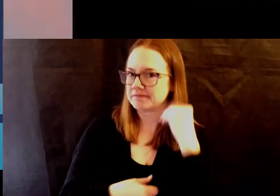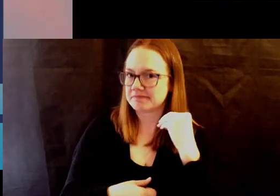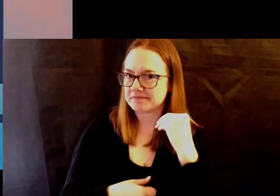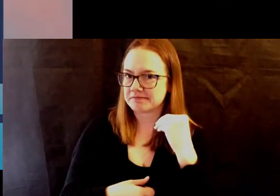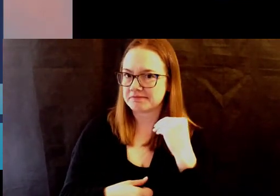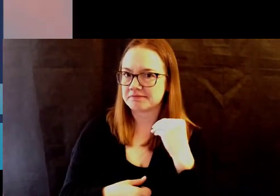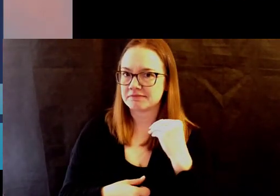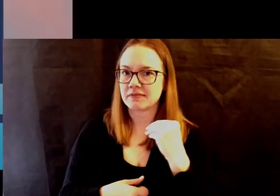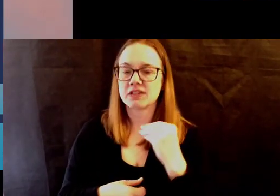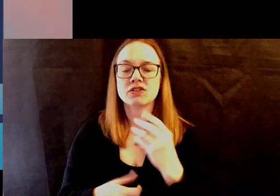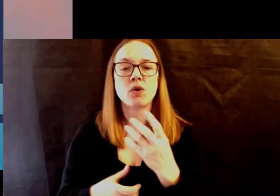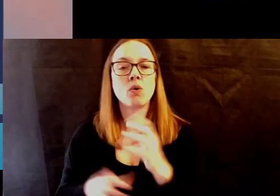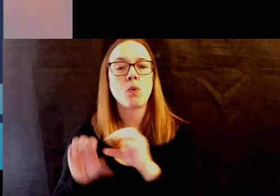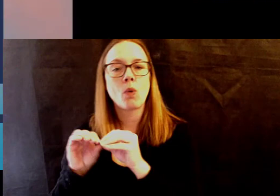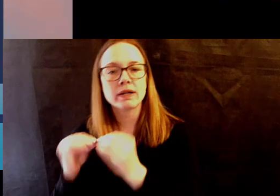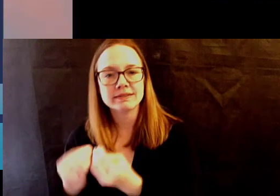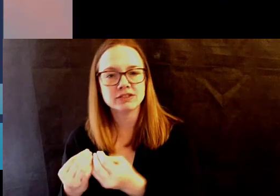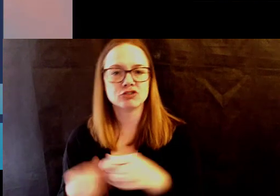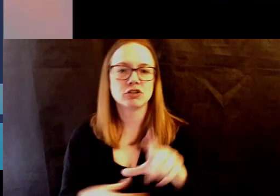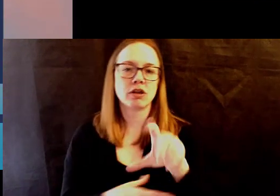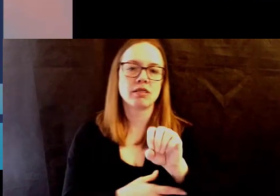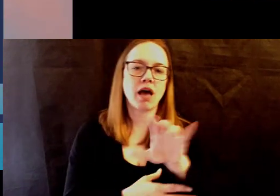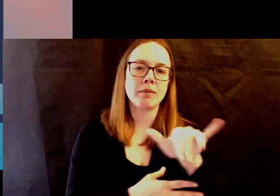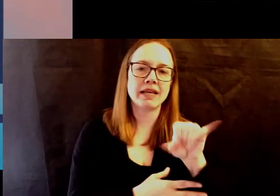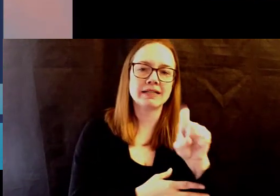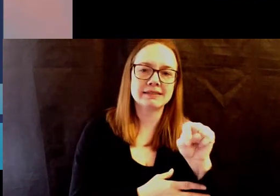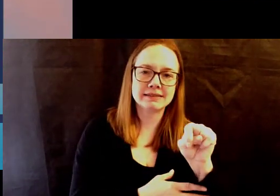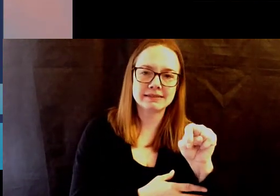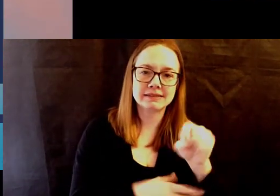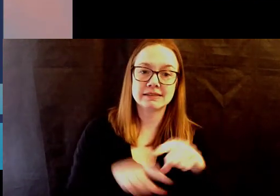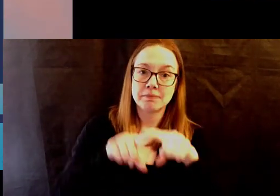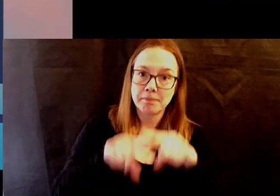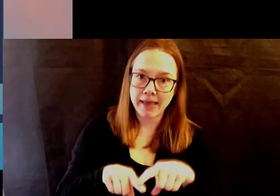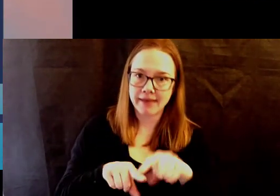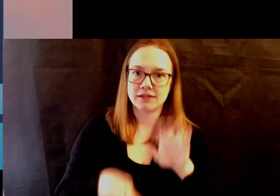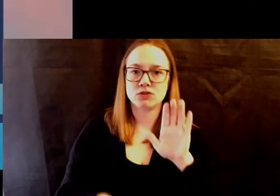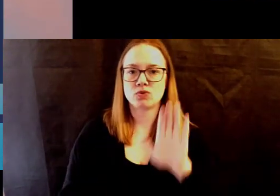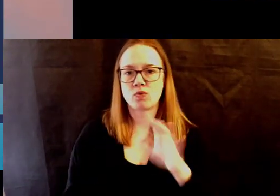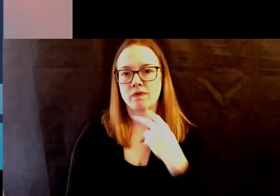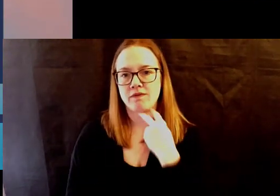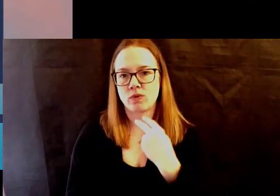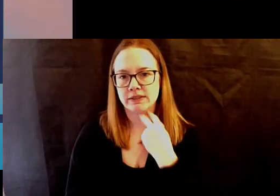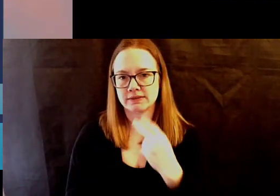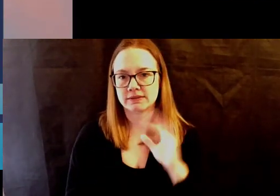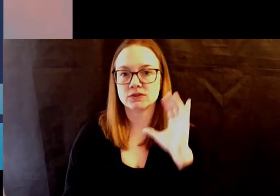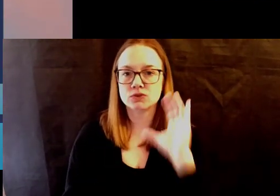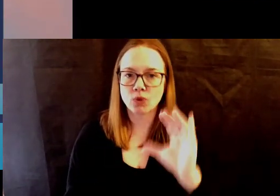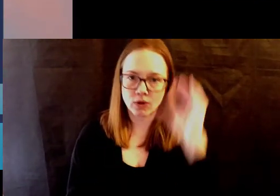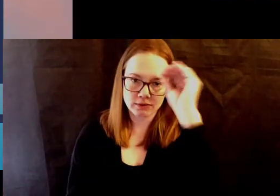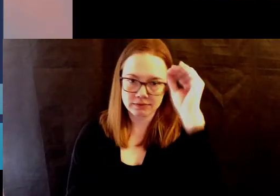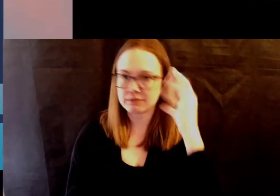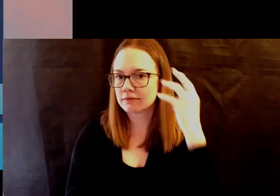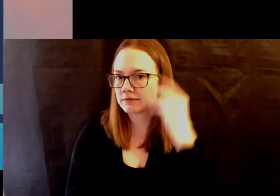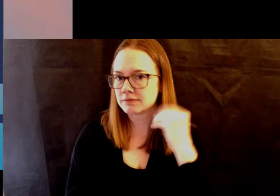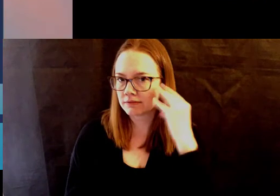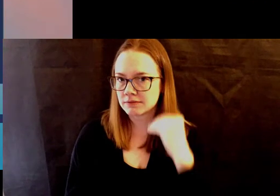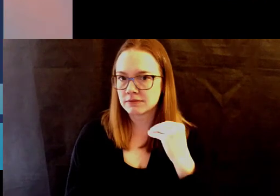They depend on having those voices there. Your voice is there to make that argument really salient and done equal.